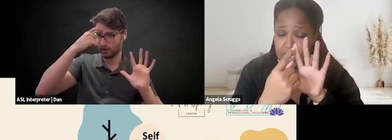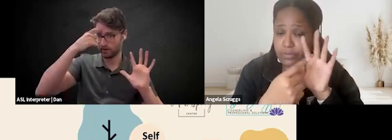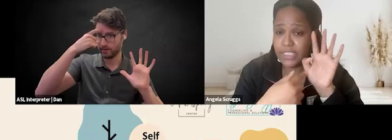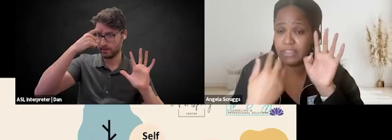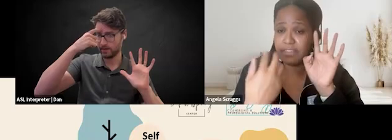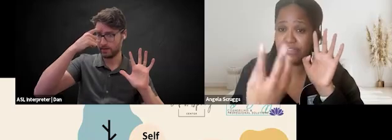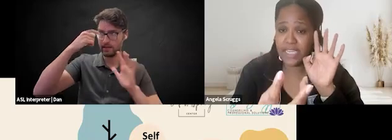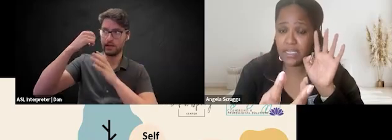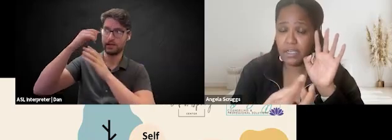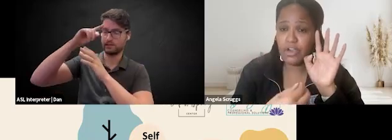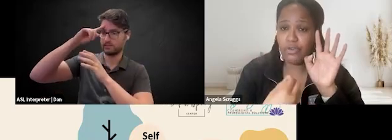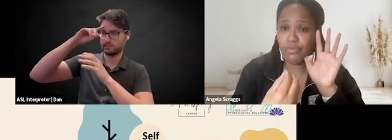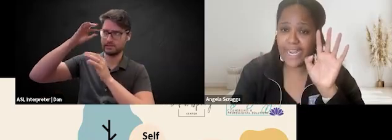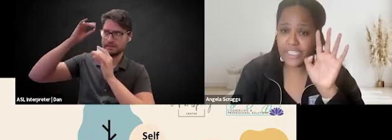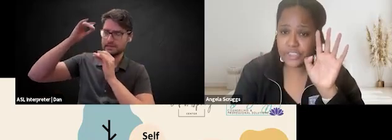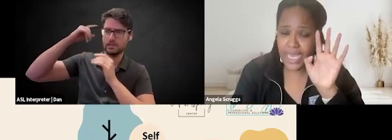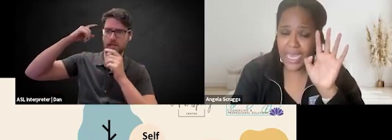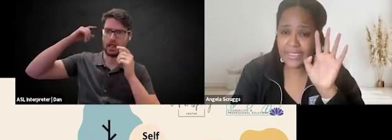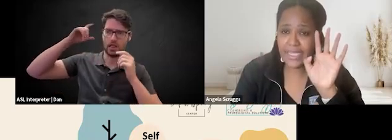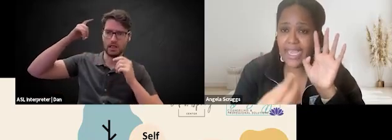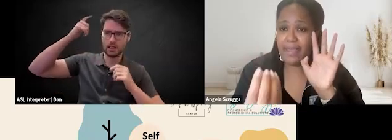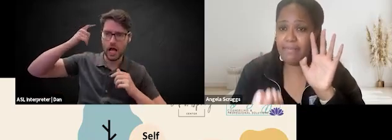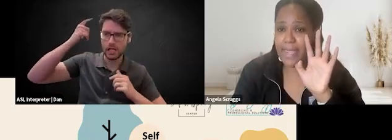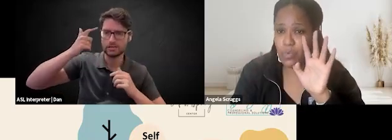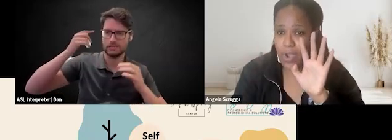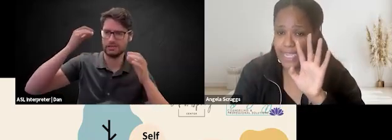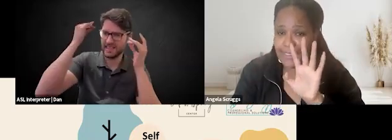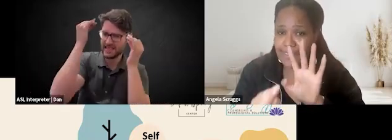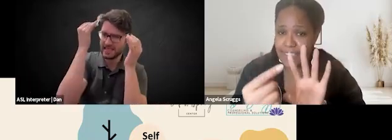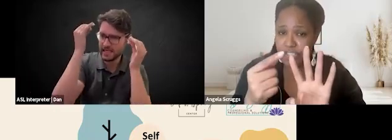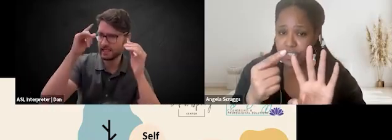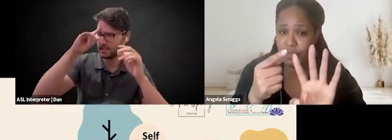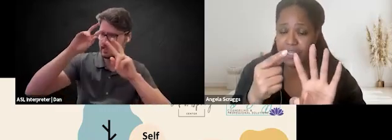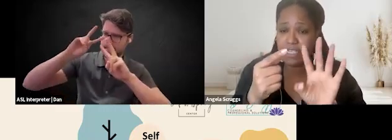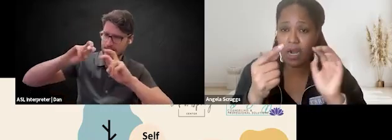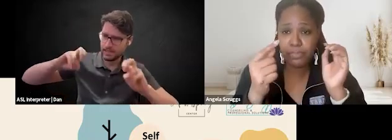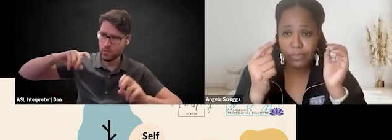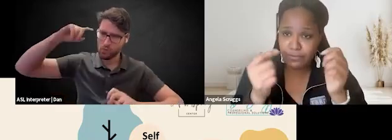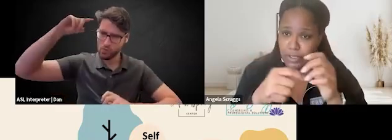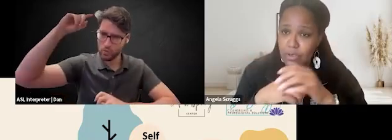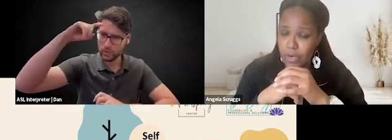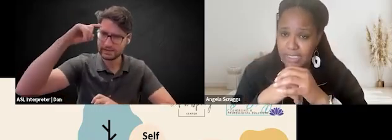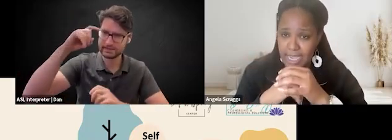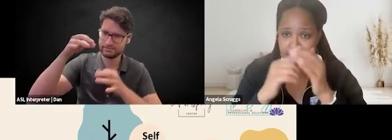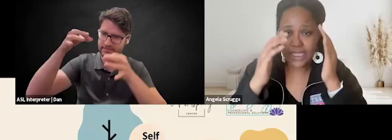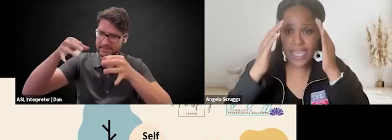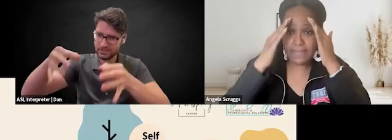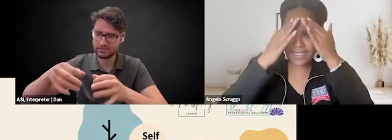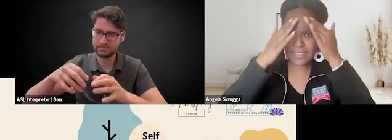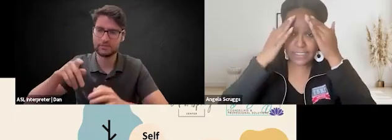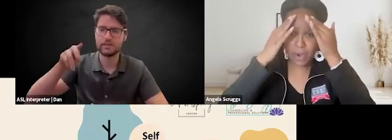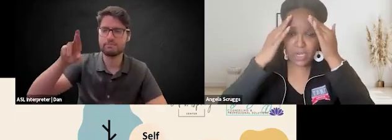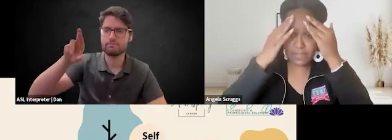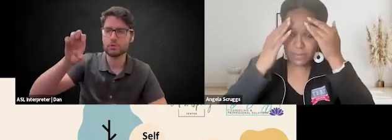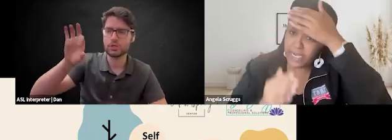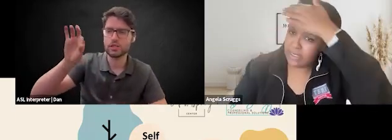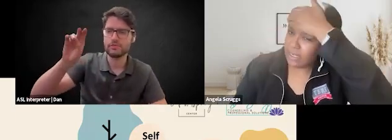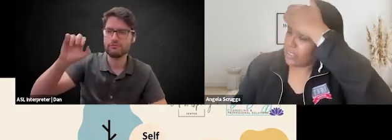helps us to think, rationalize, and make wise decisions. So that's our prefrontal cortex. That's this part of the brain,